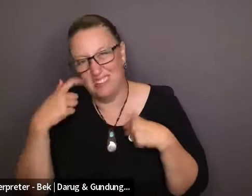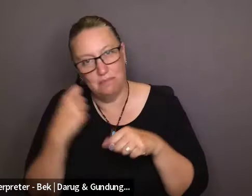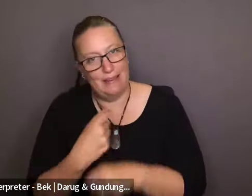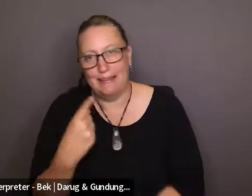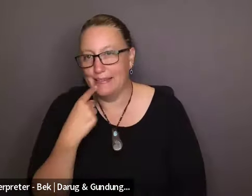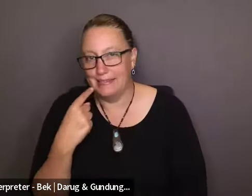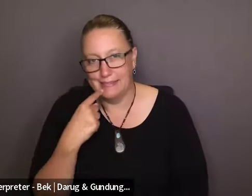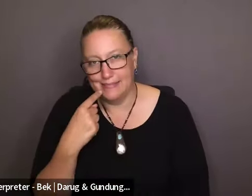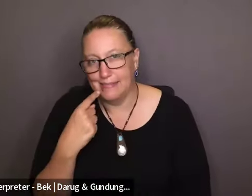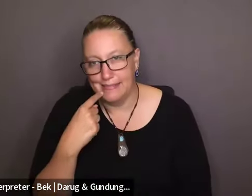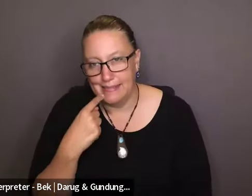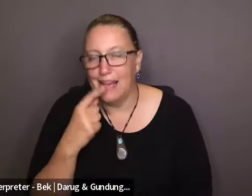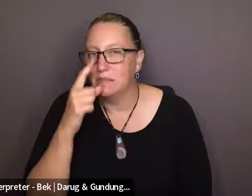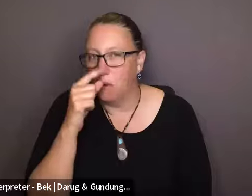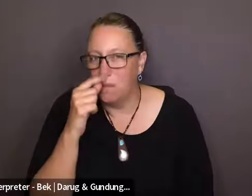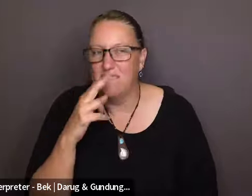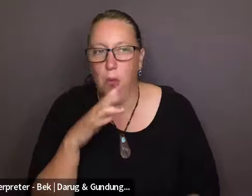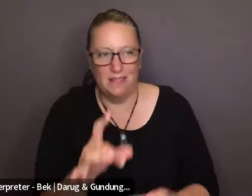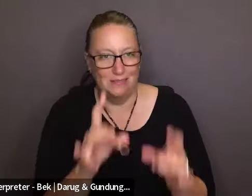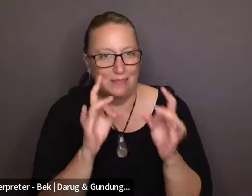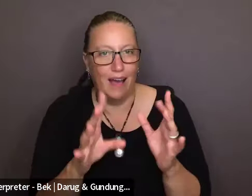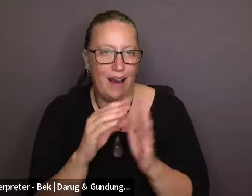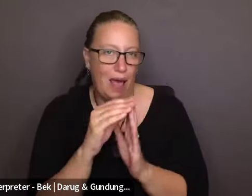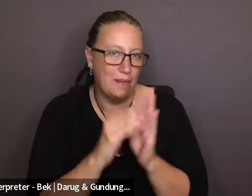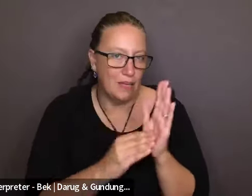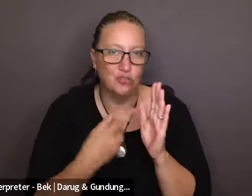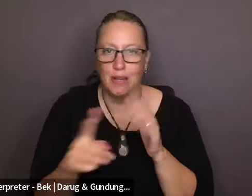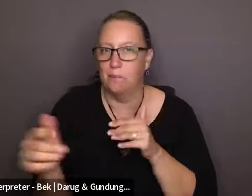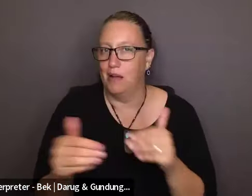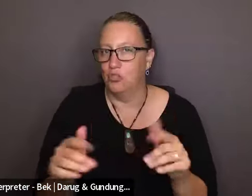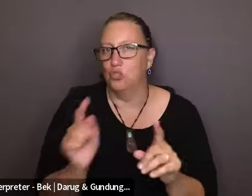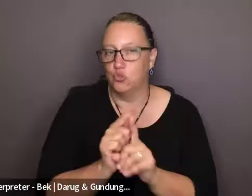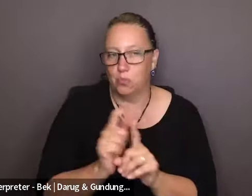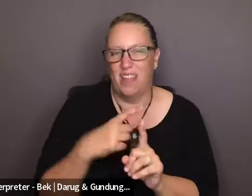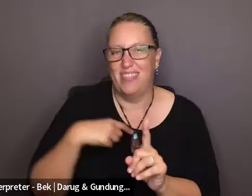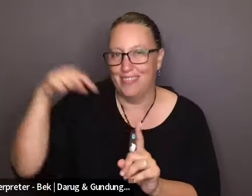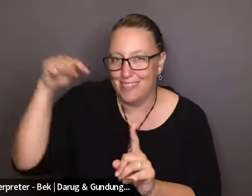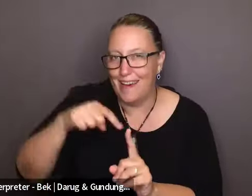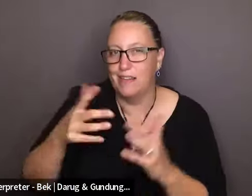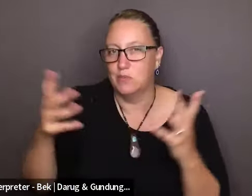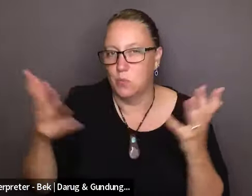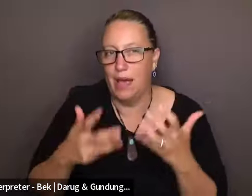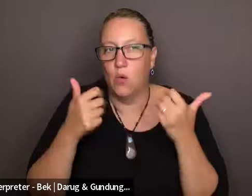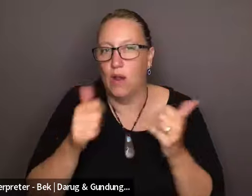we know teams need to work through about payment and participation. We've tried to make this as easy as